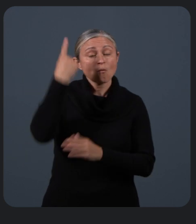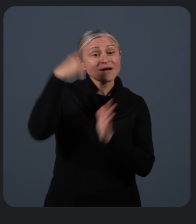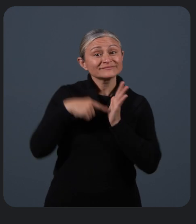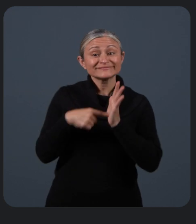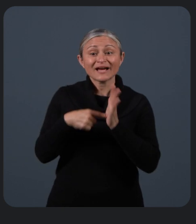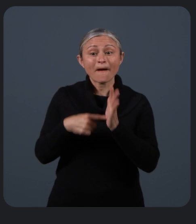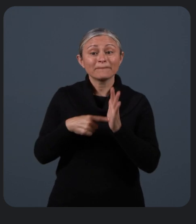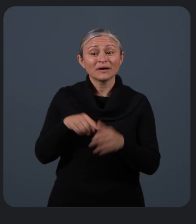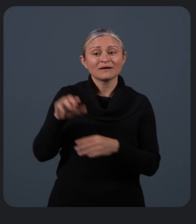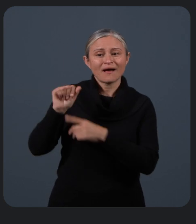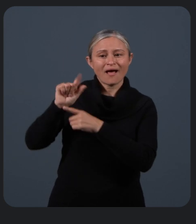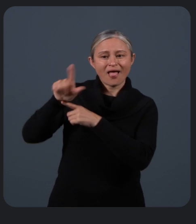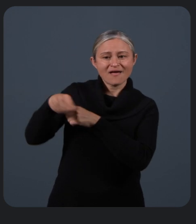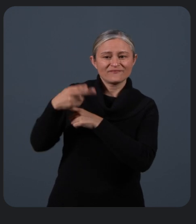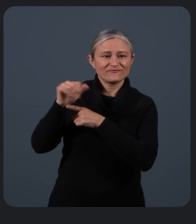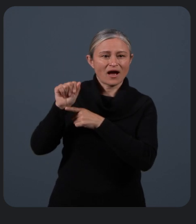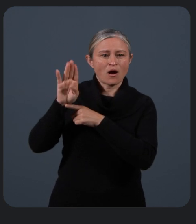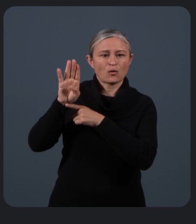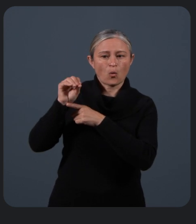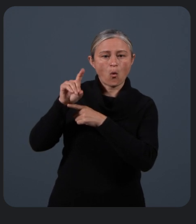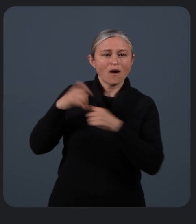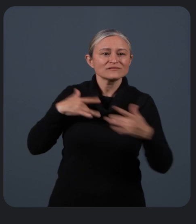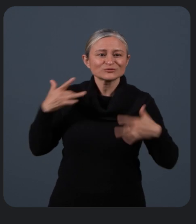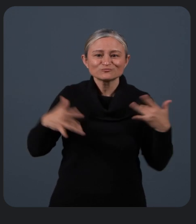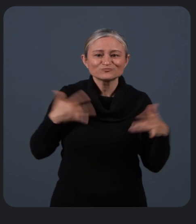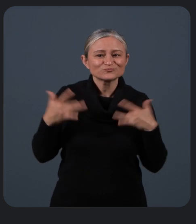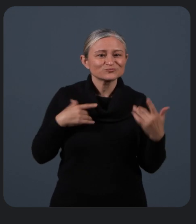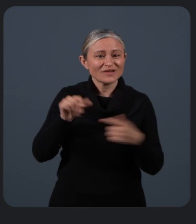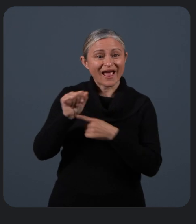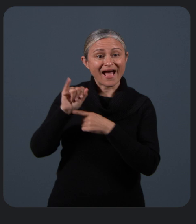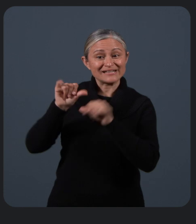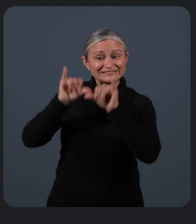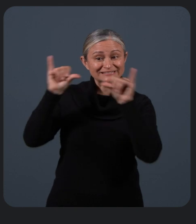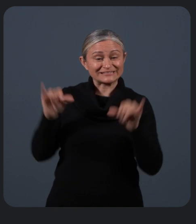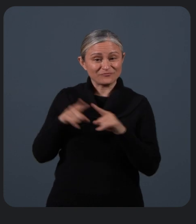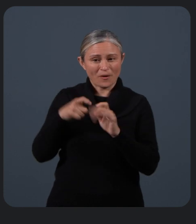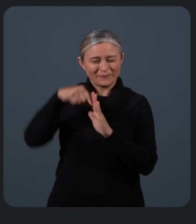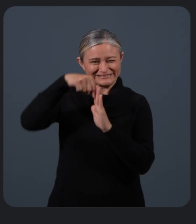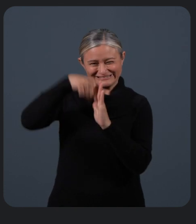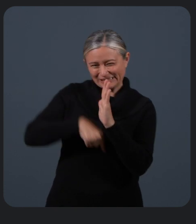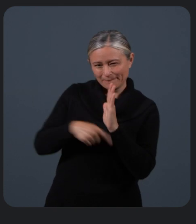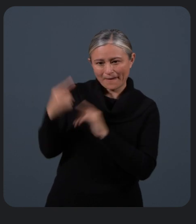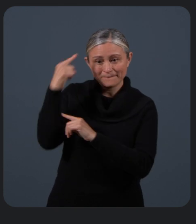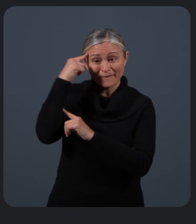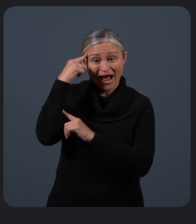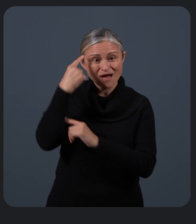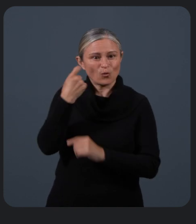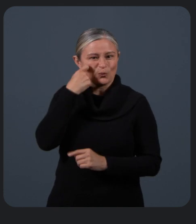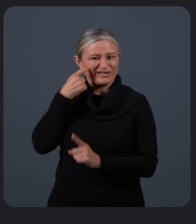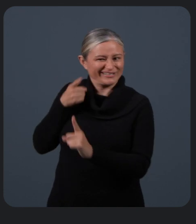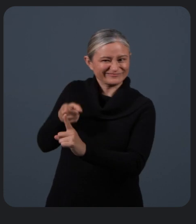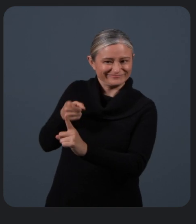system from DeepMind. Recently, Alphacode participated in 10 coding contests